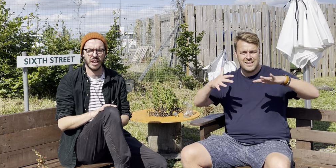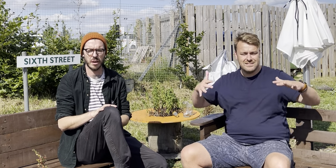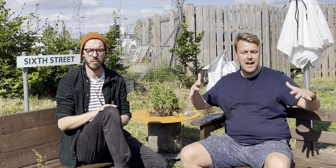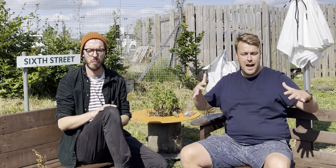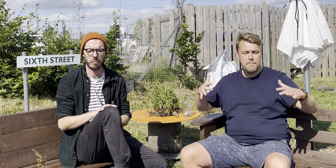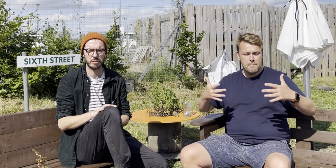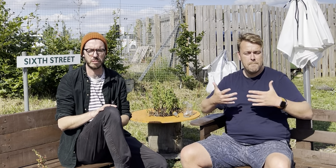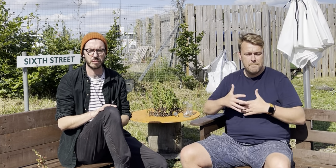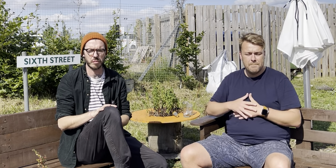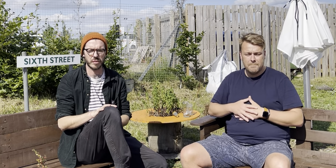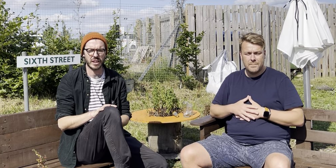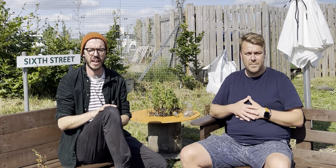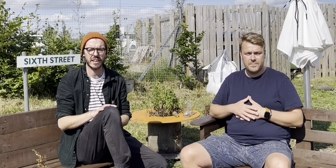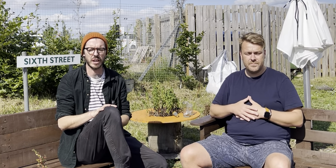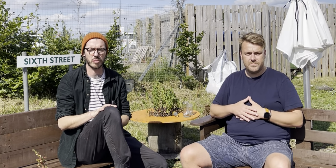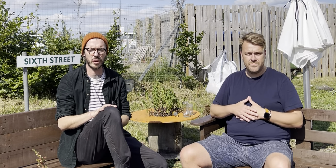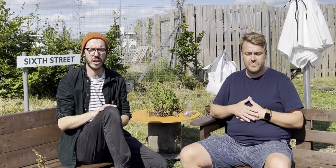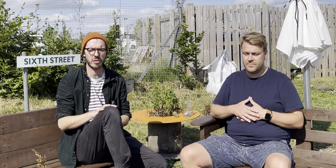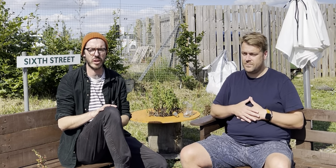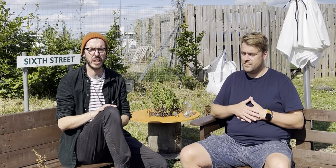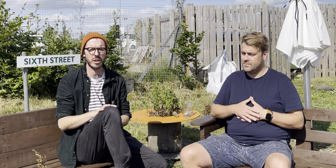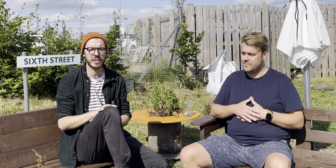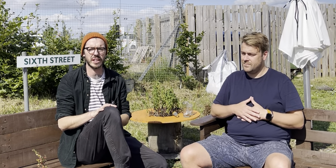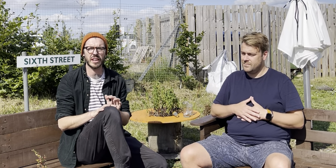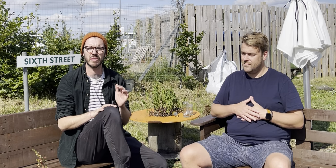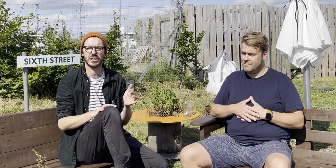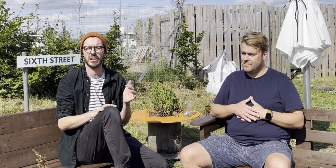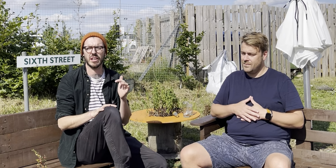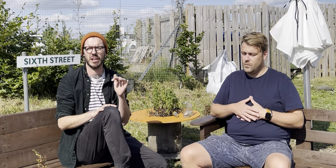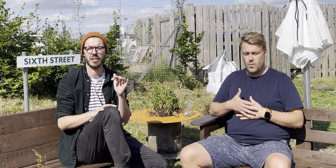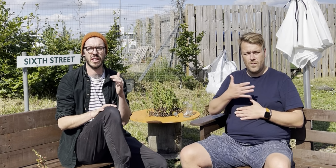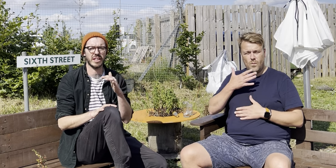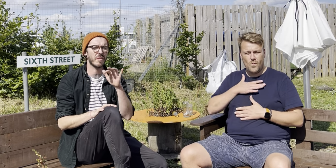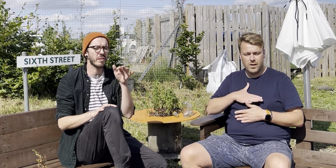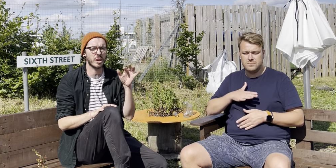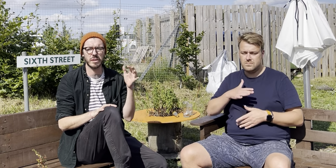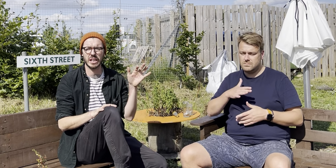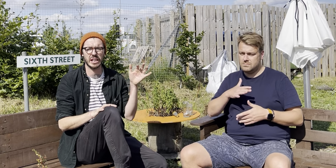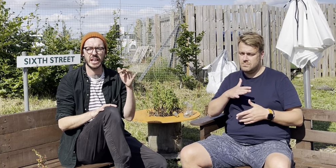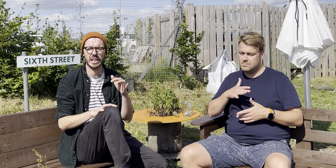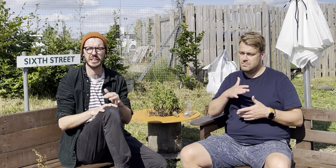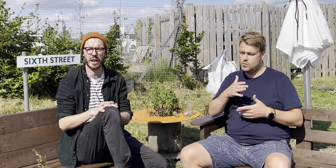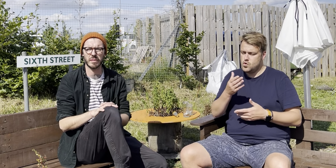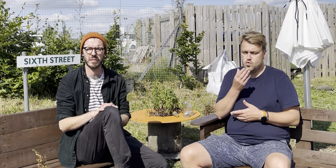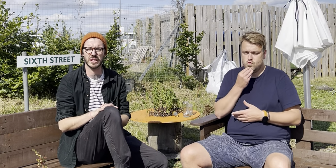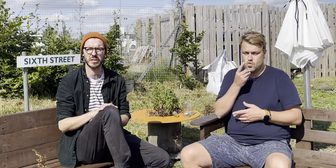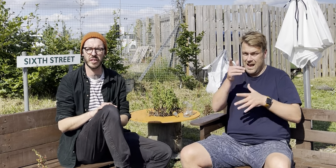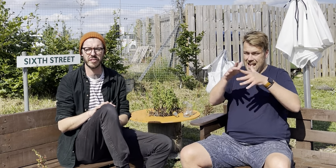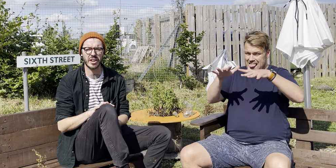um yeah that we're really using the gifts that the environment and that landscape gives us for free